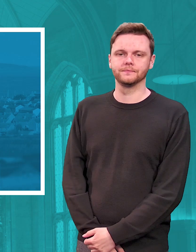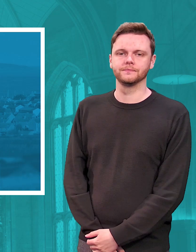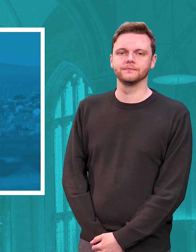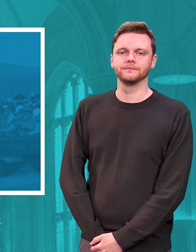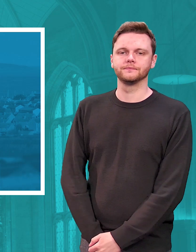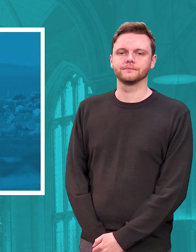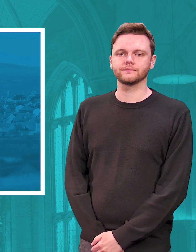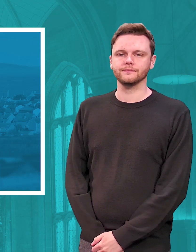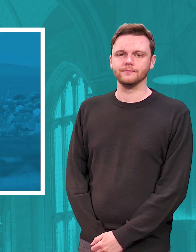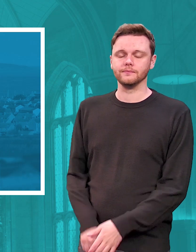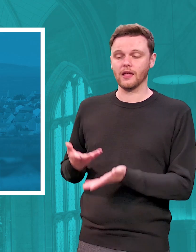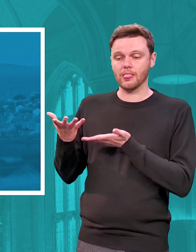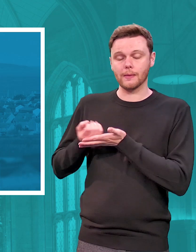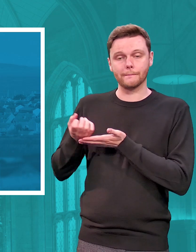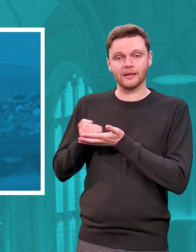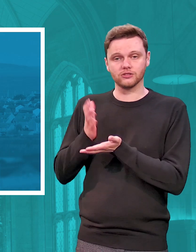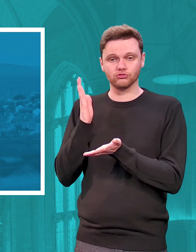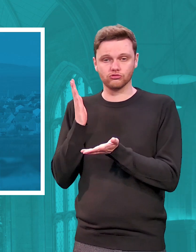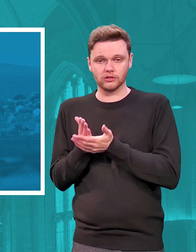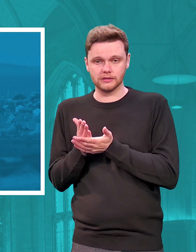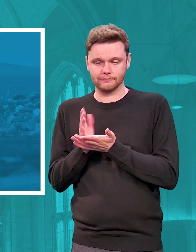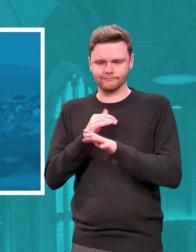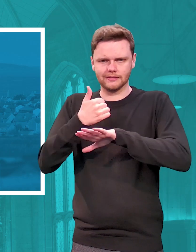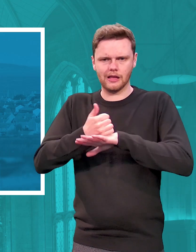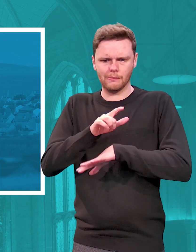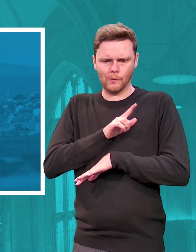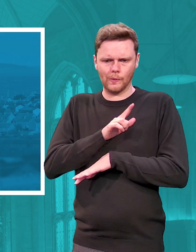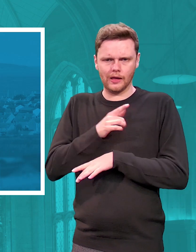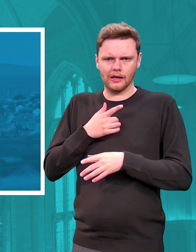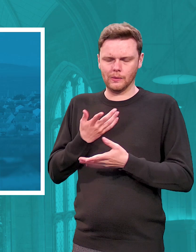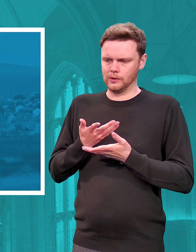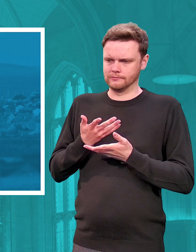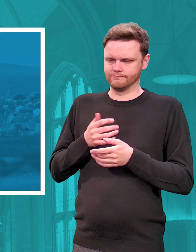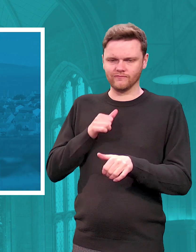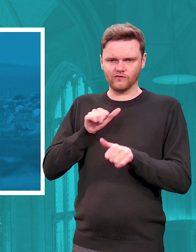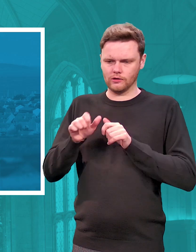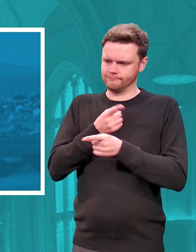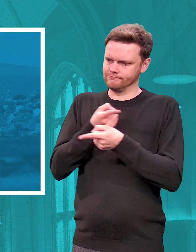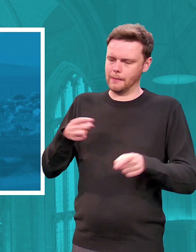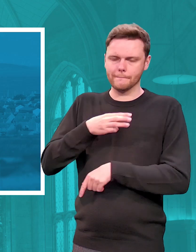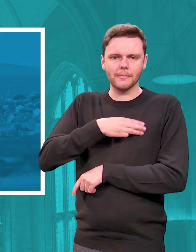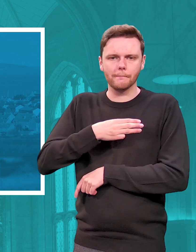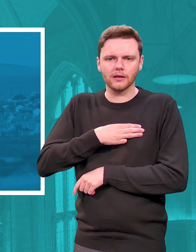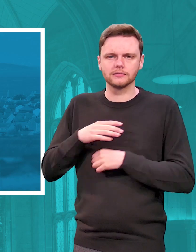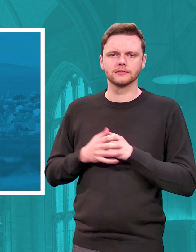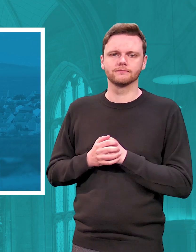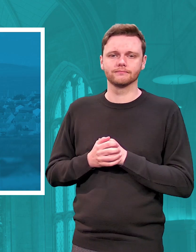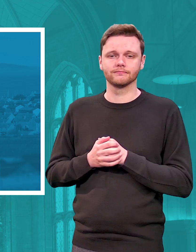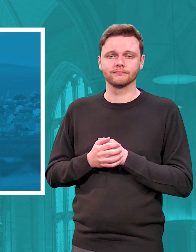The Pensions Trustees are established to serve the interests of members. To anyone listening, who you yourselves